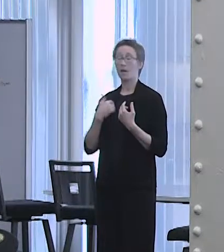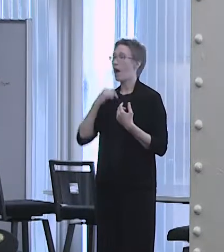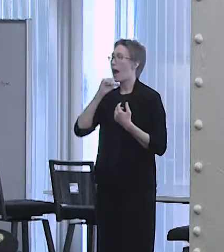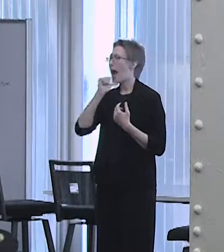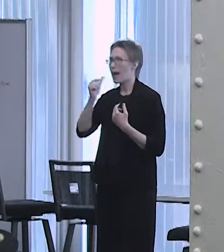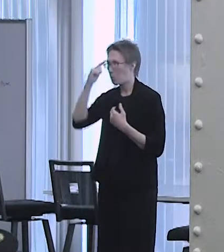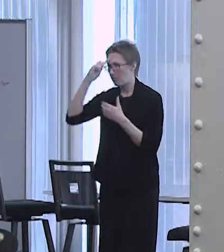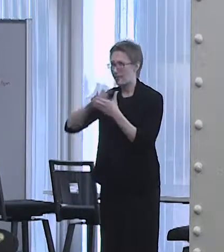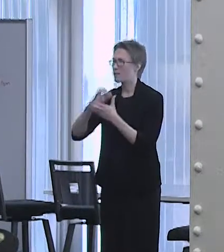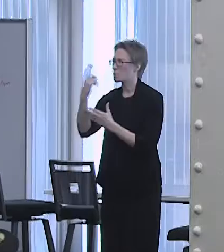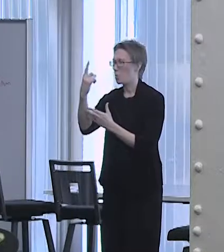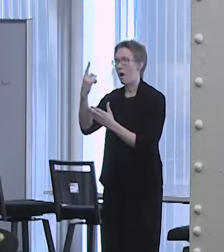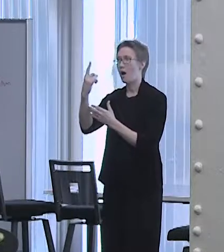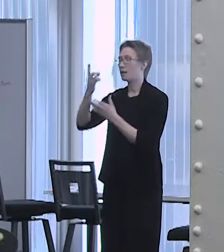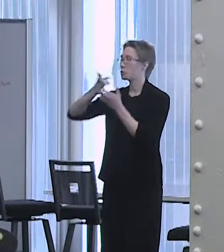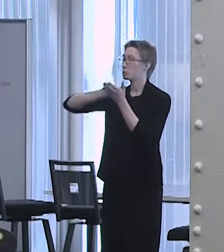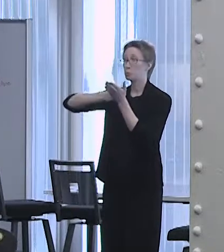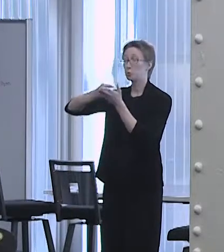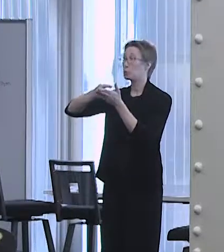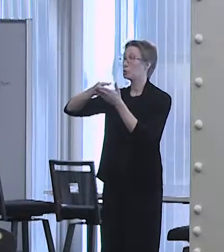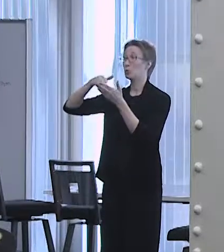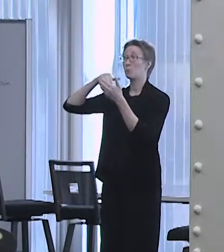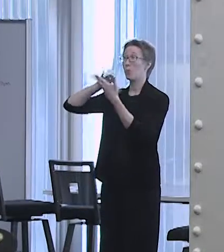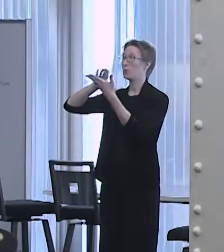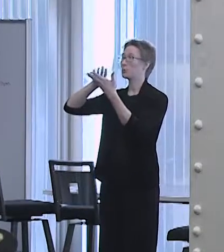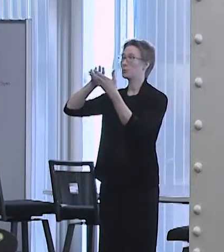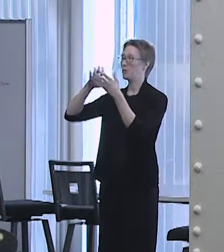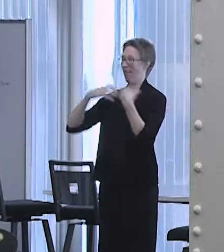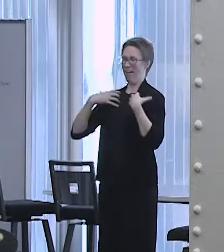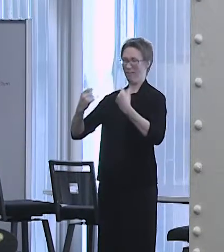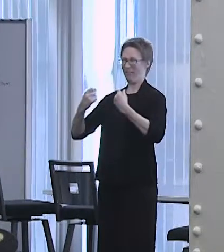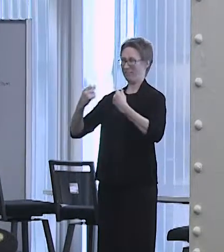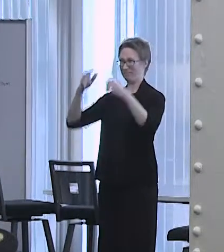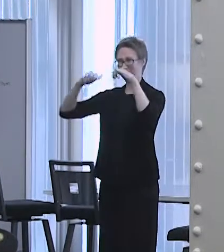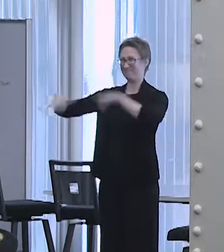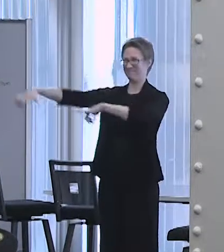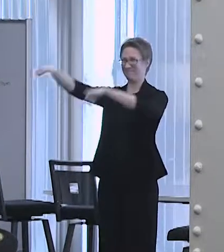and I don't think that the folks in this room think that either.